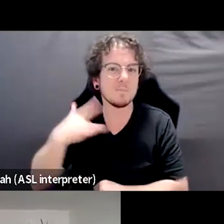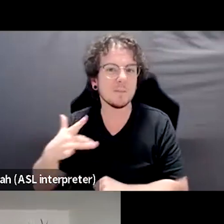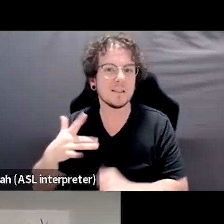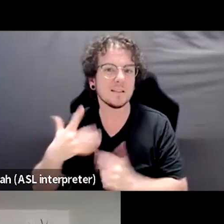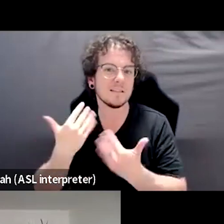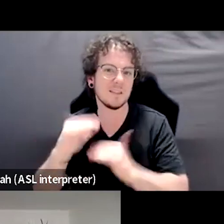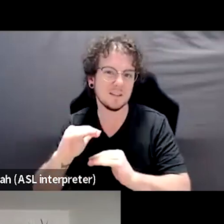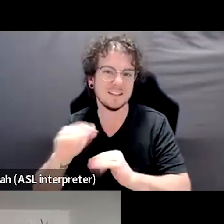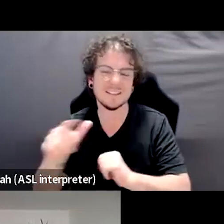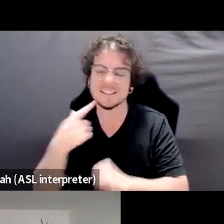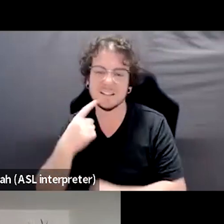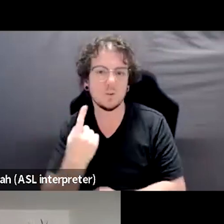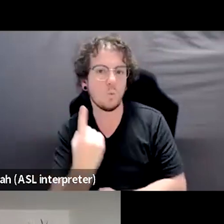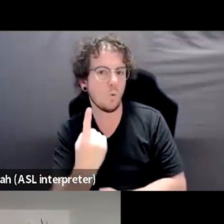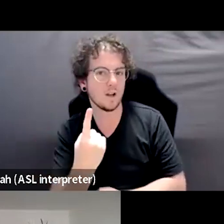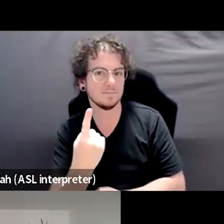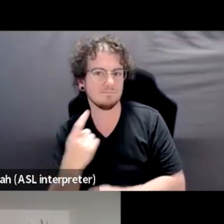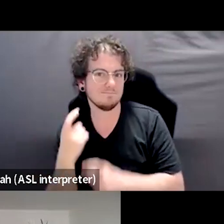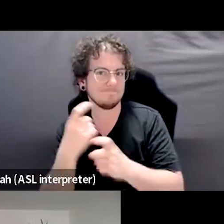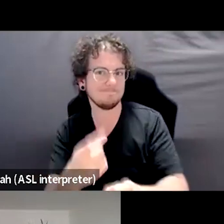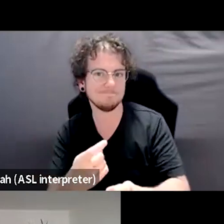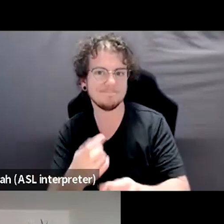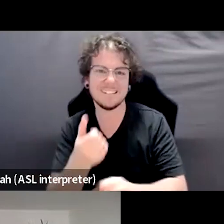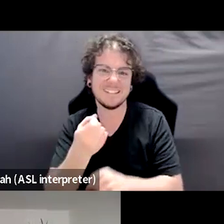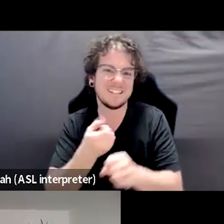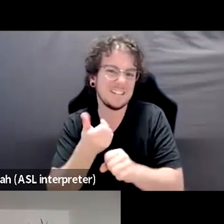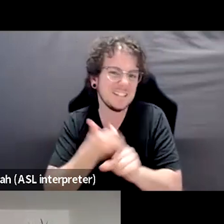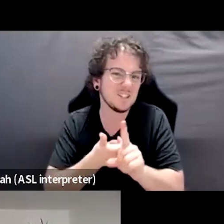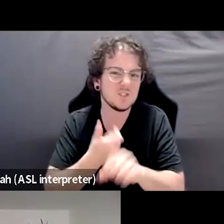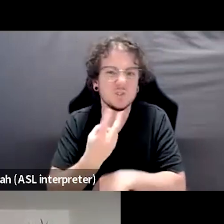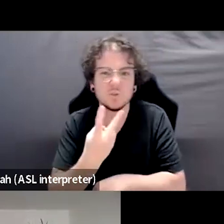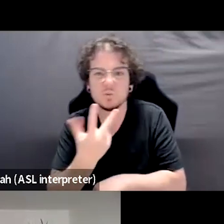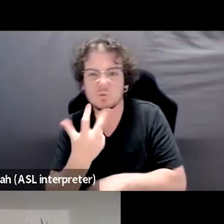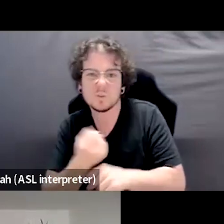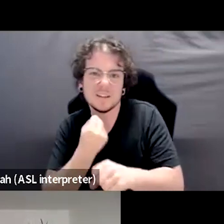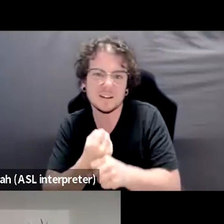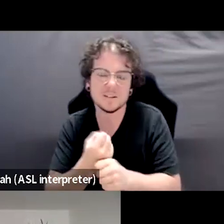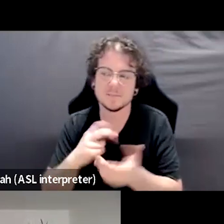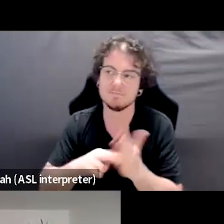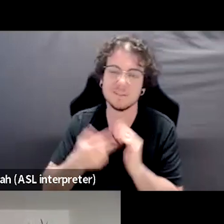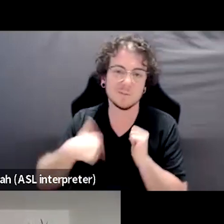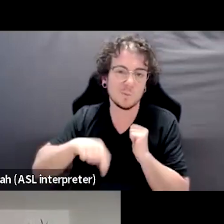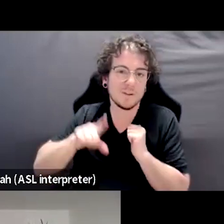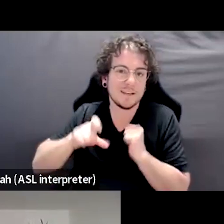a two or three year period. So, we would have to wait for that unless we could find funding from